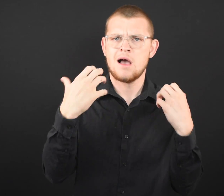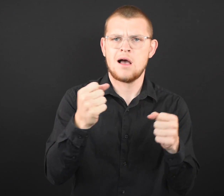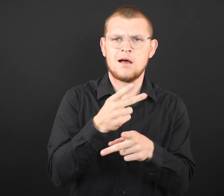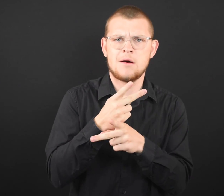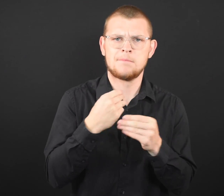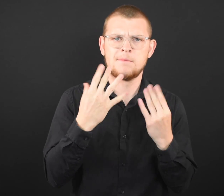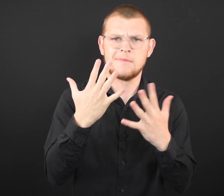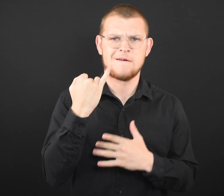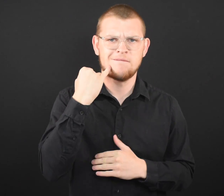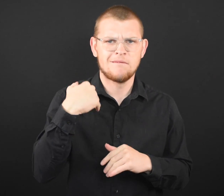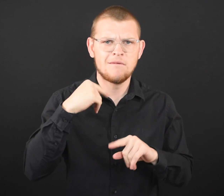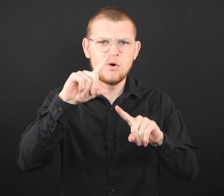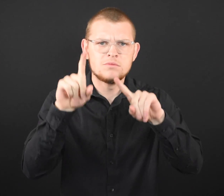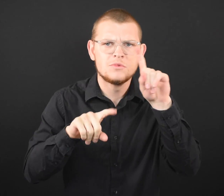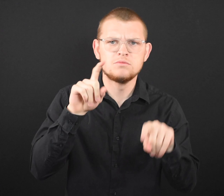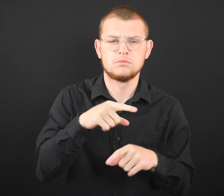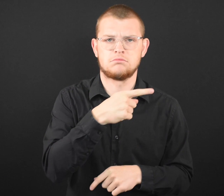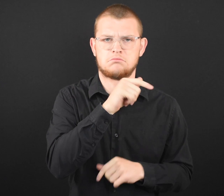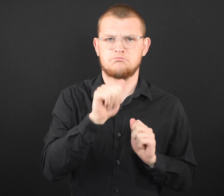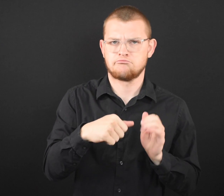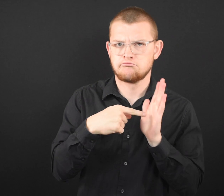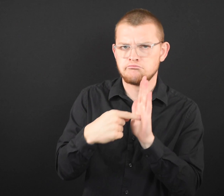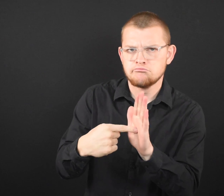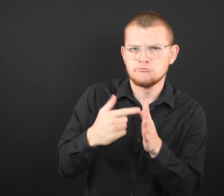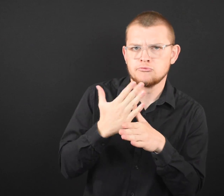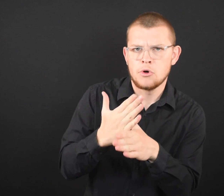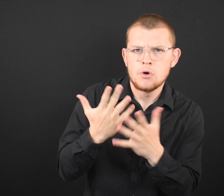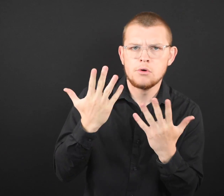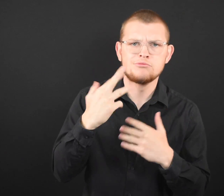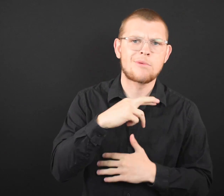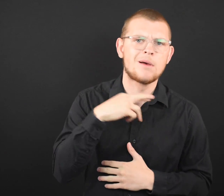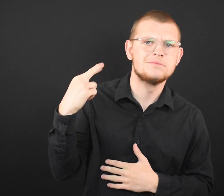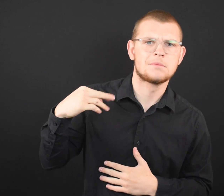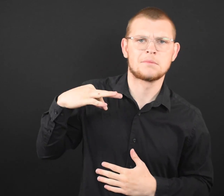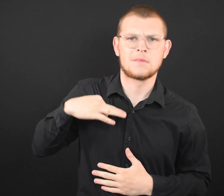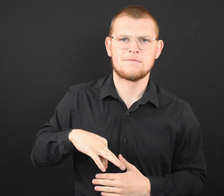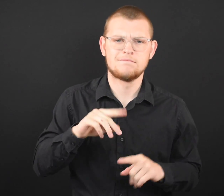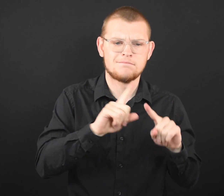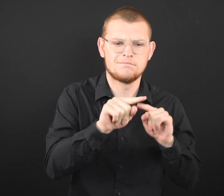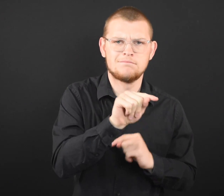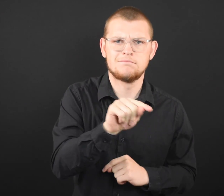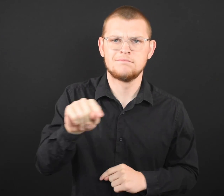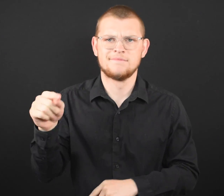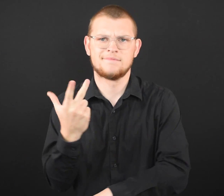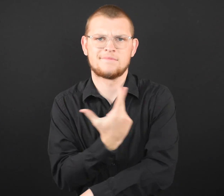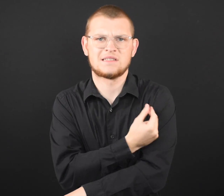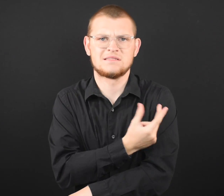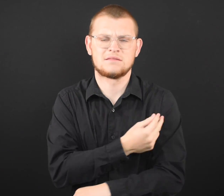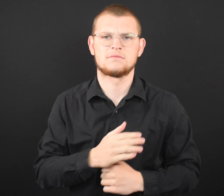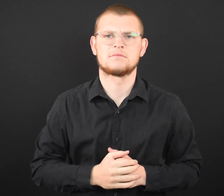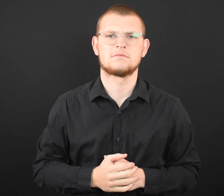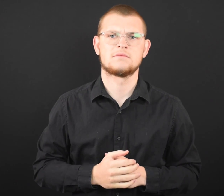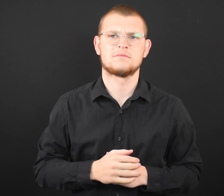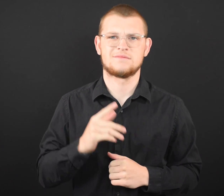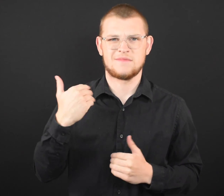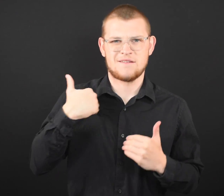There are other COVID-19 vaccine options available for which this risk has not been seen.